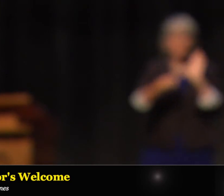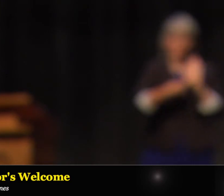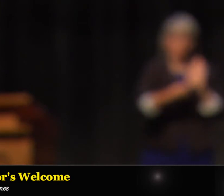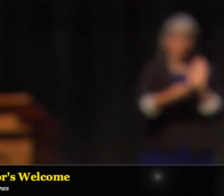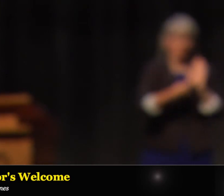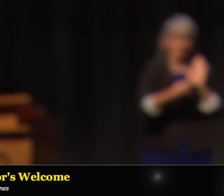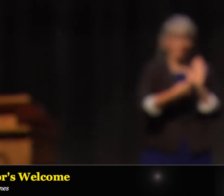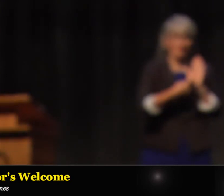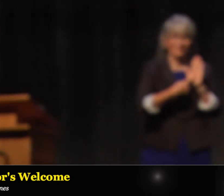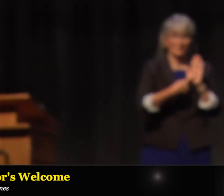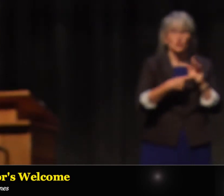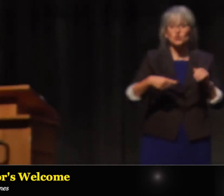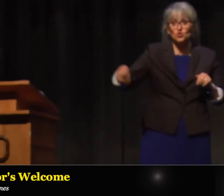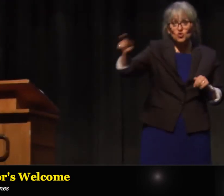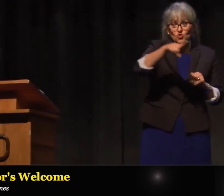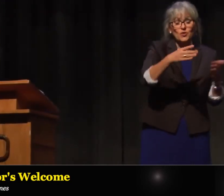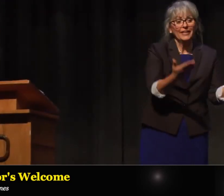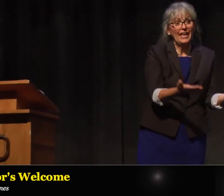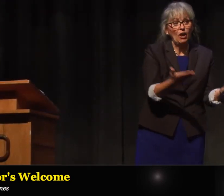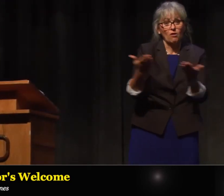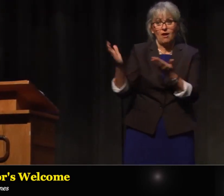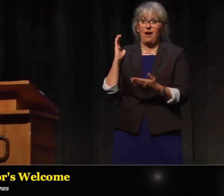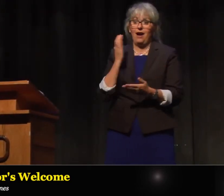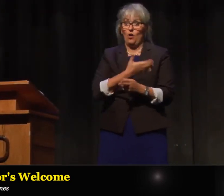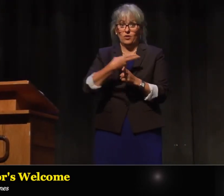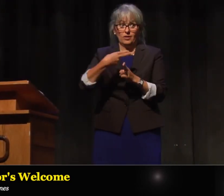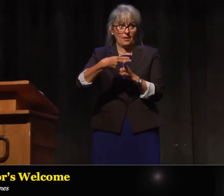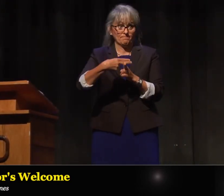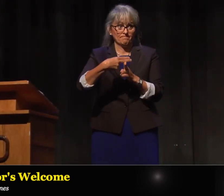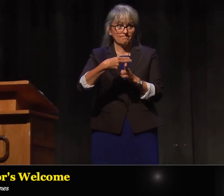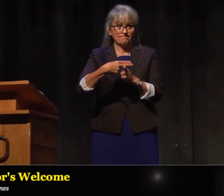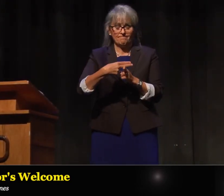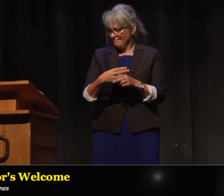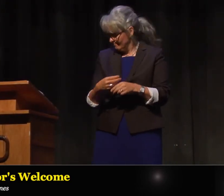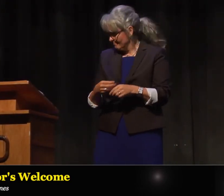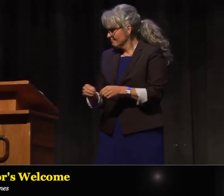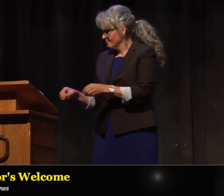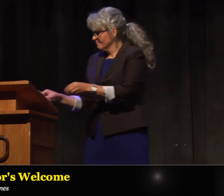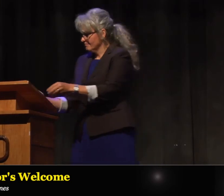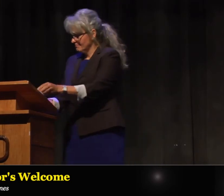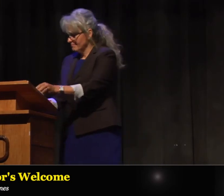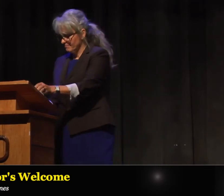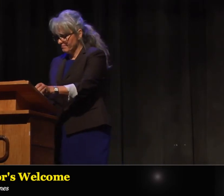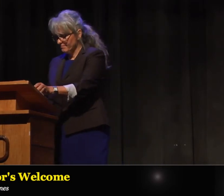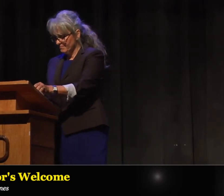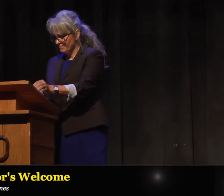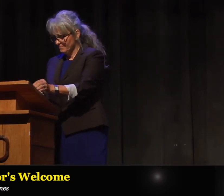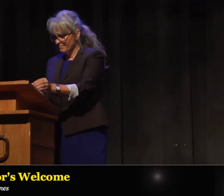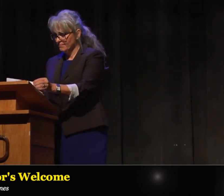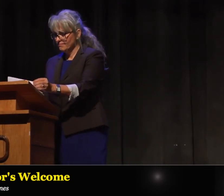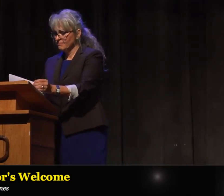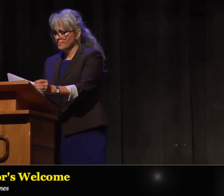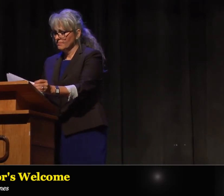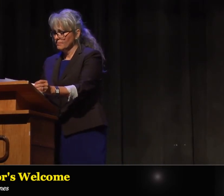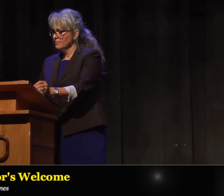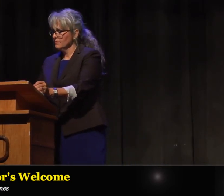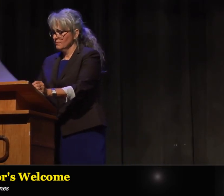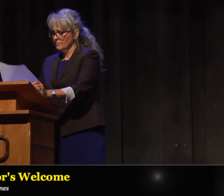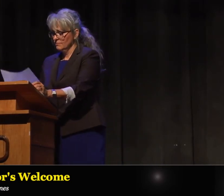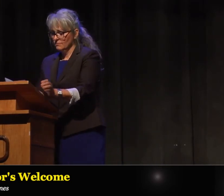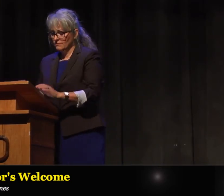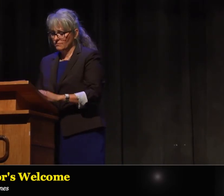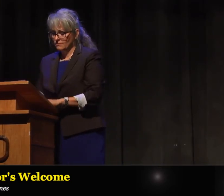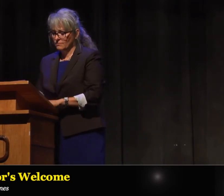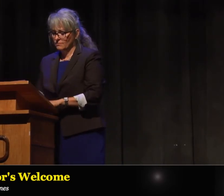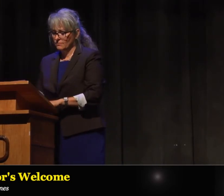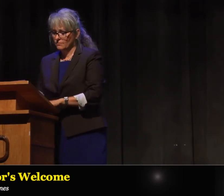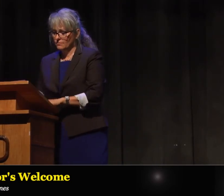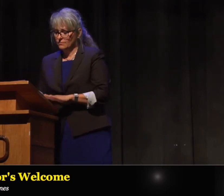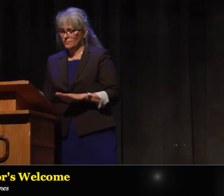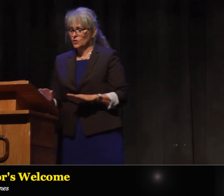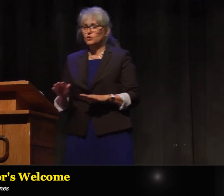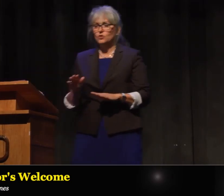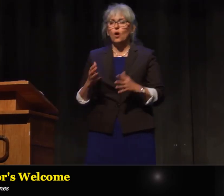Make sure that your behavior reflects your pride in our school. You're carrying our name with you.